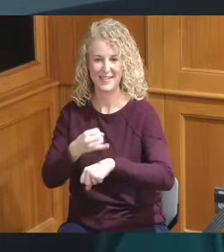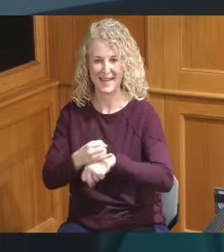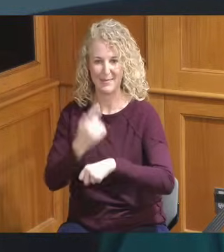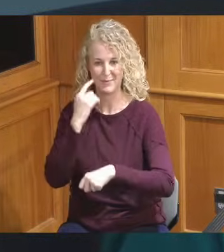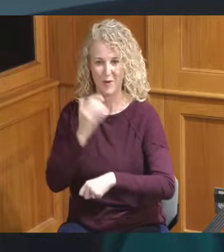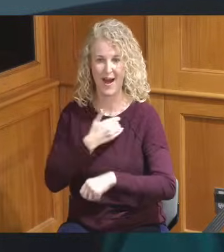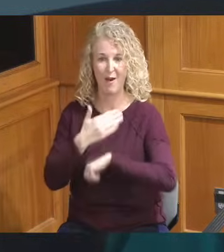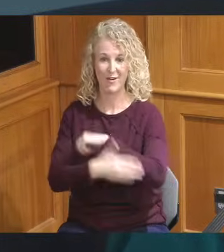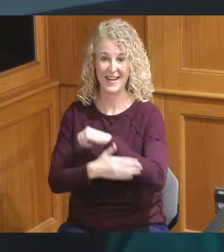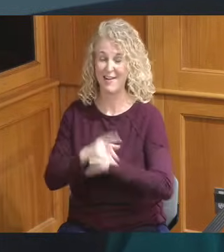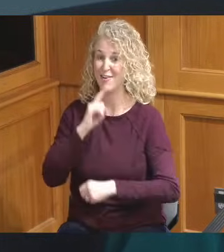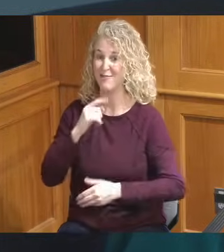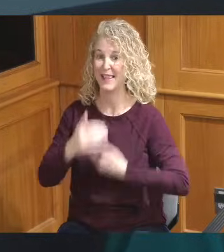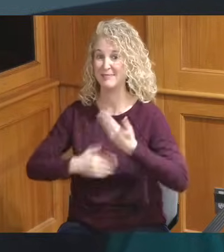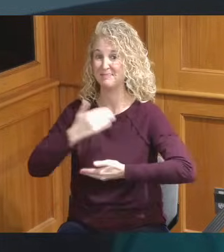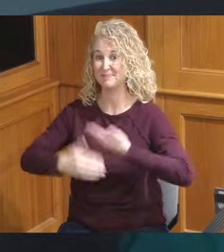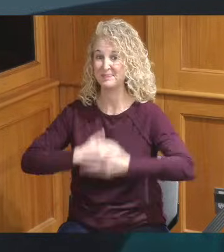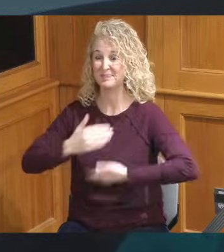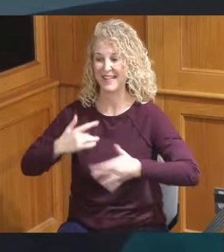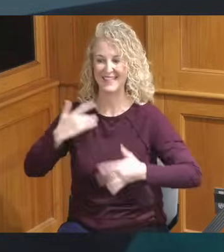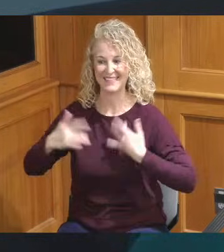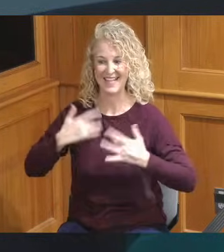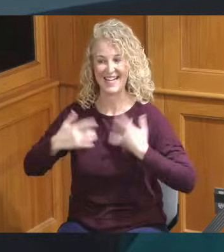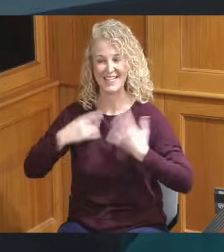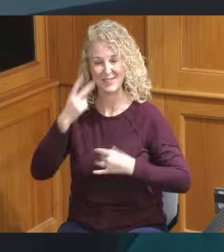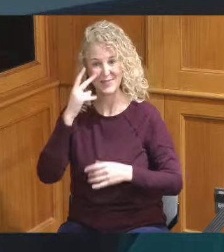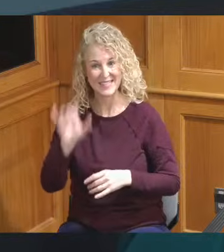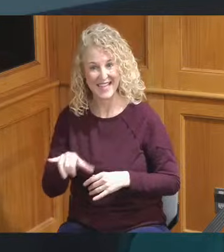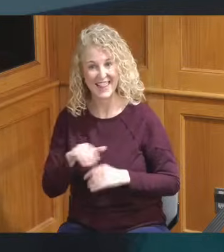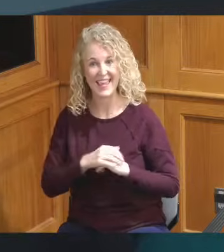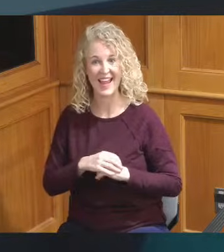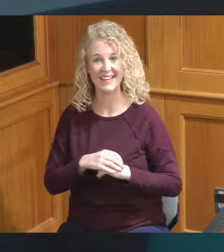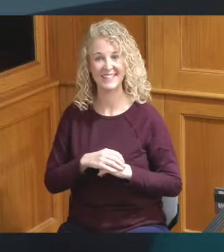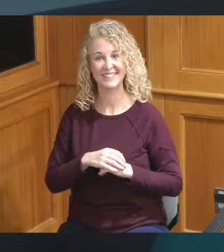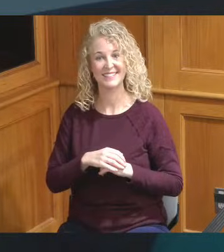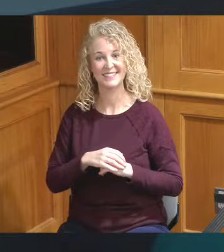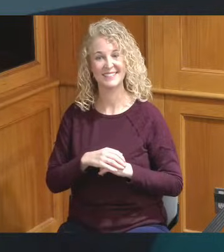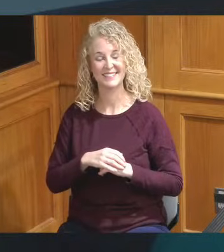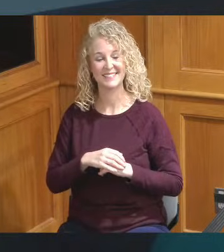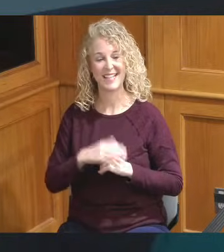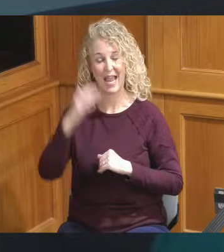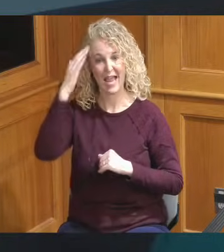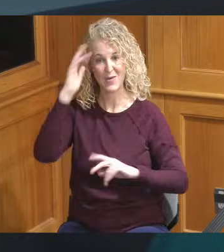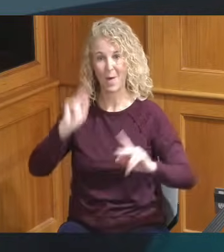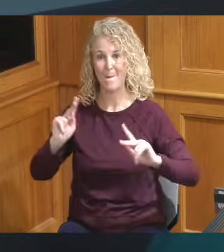it's coming along really great. So, uh, excited about that and I know folks will be excited about